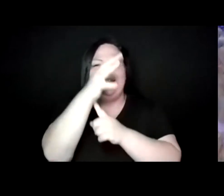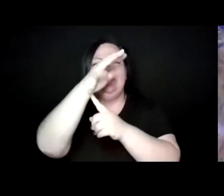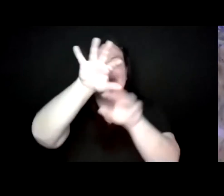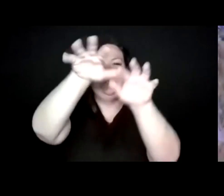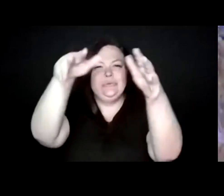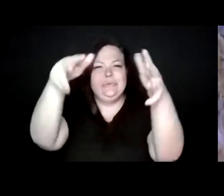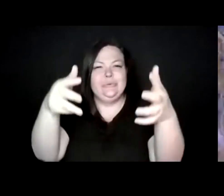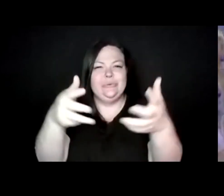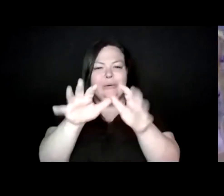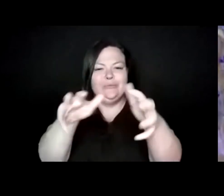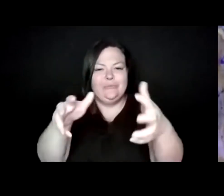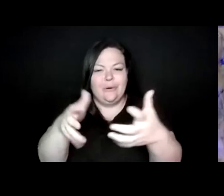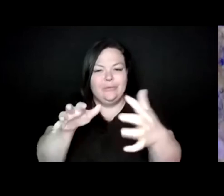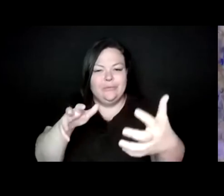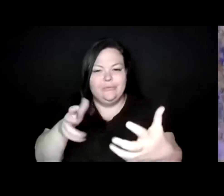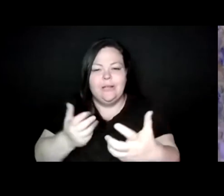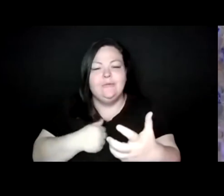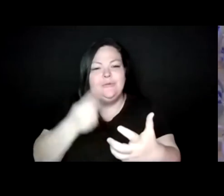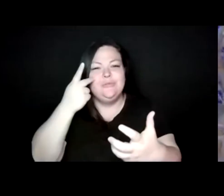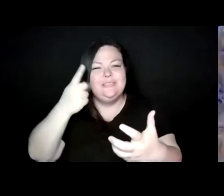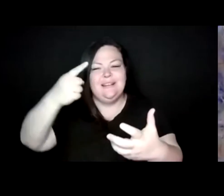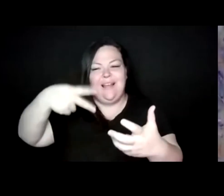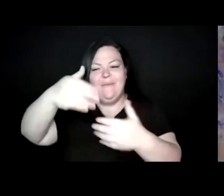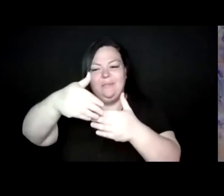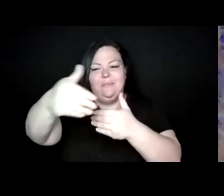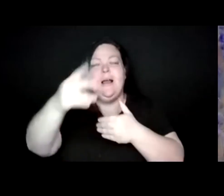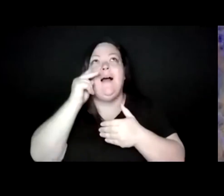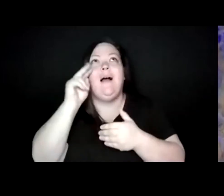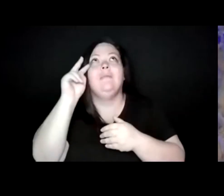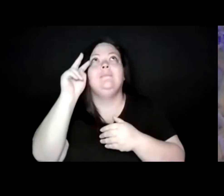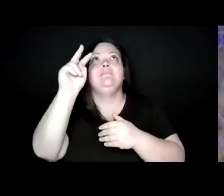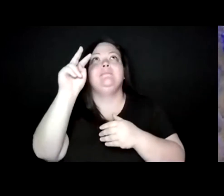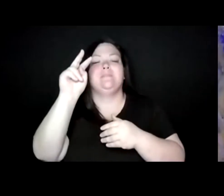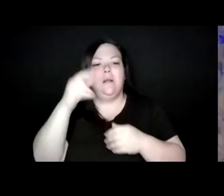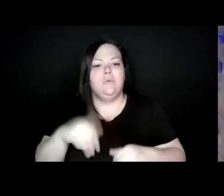itlog na maalat cut in half laying where her eyes used to be, lumpia like a cigar in her